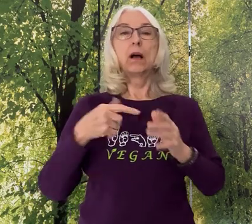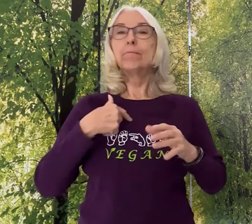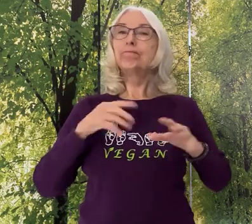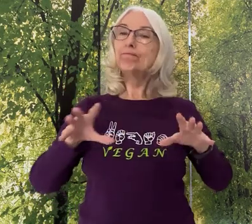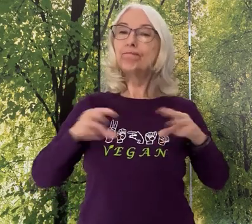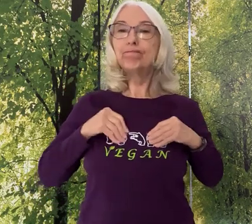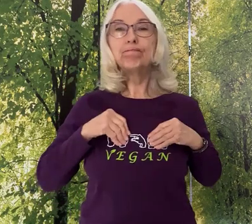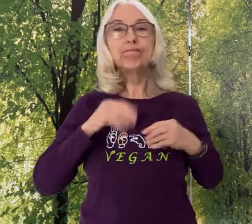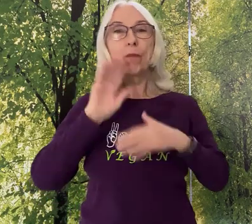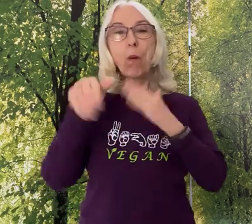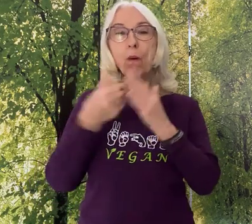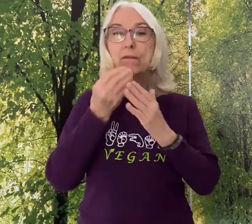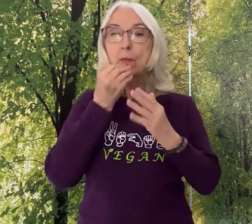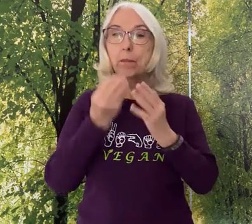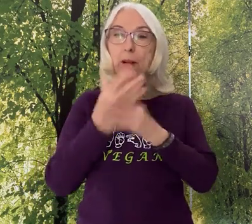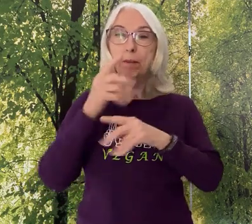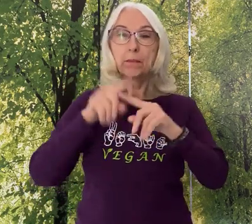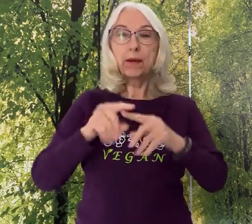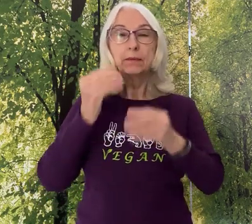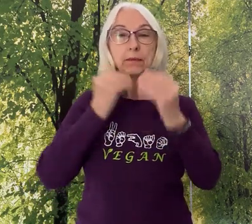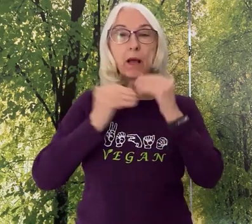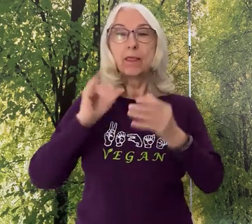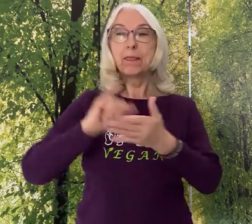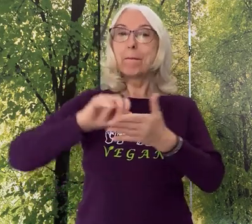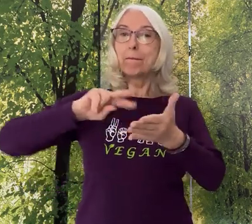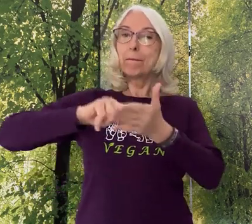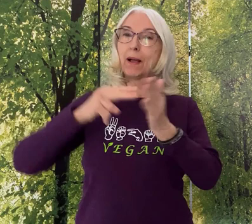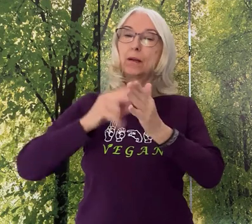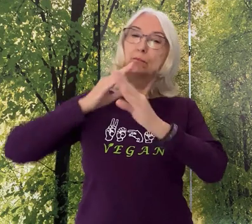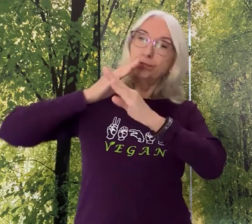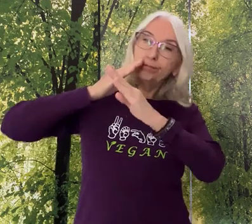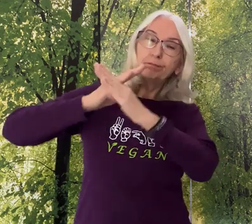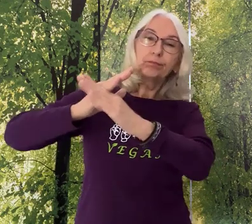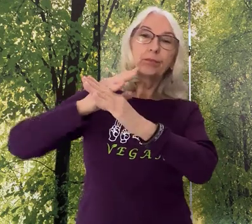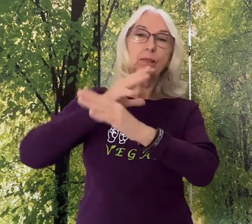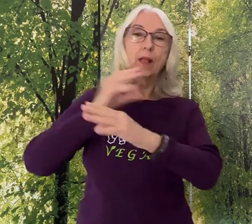I also adopted a whole food plant-based diet as a means of prevention